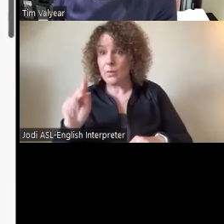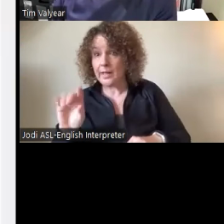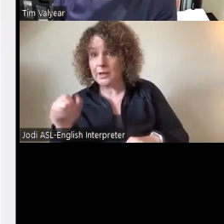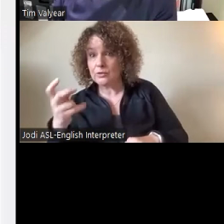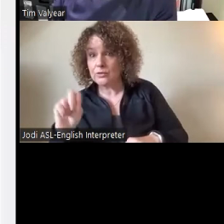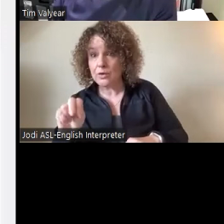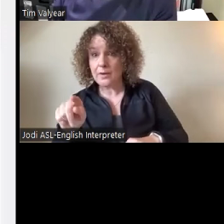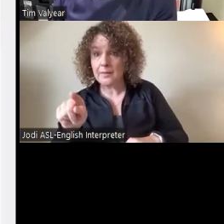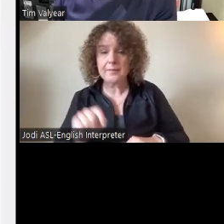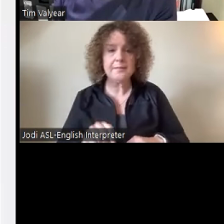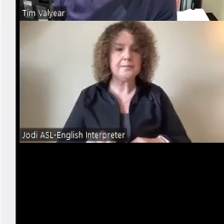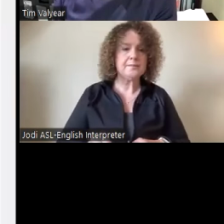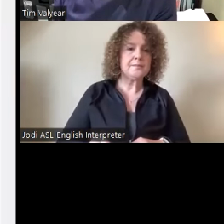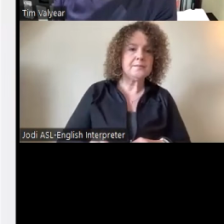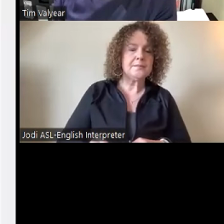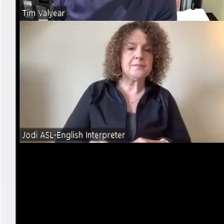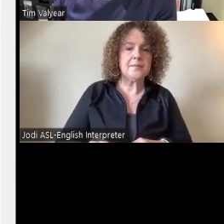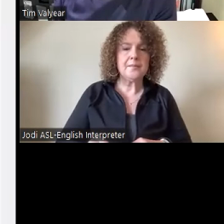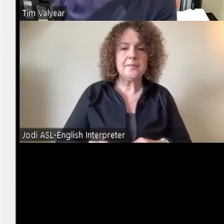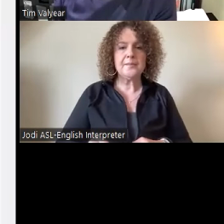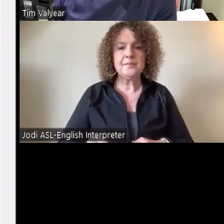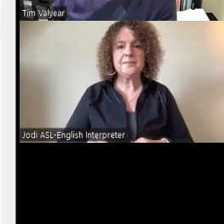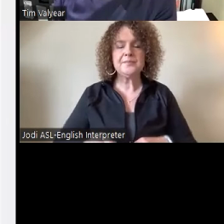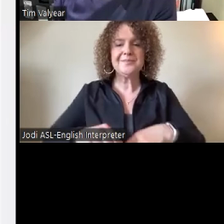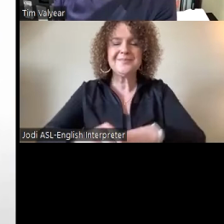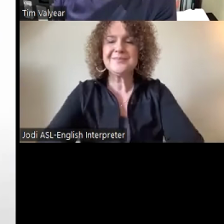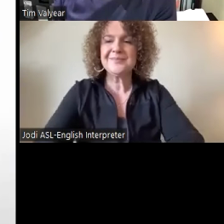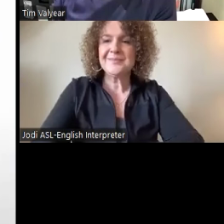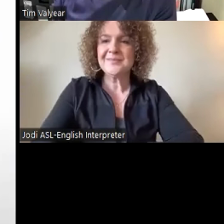if we can click it on, John, so people can see it bigger.